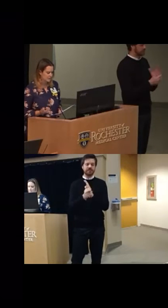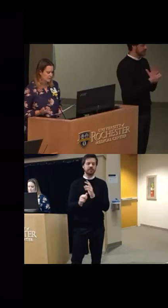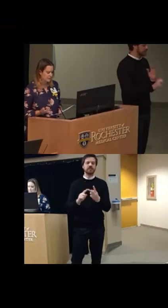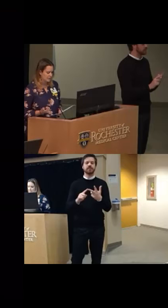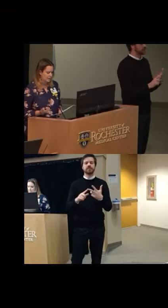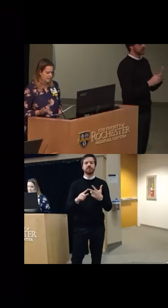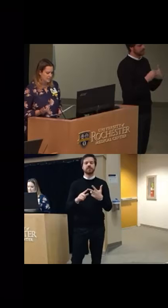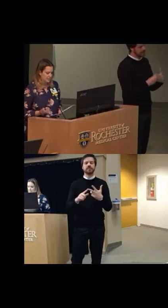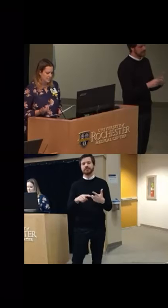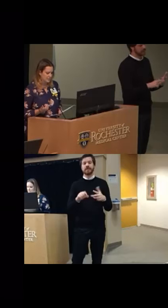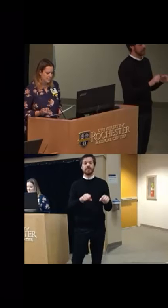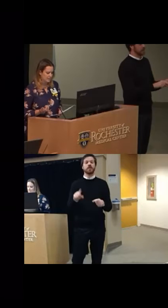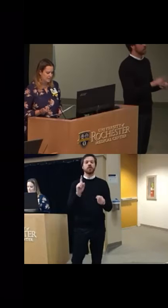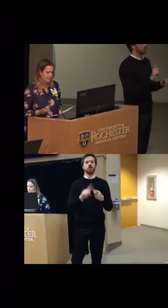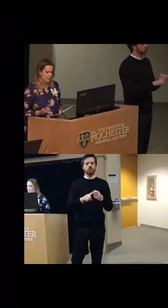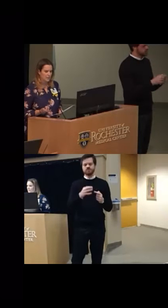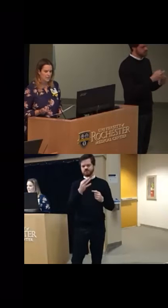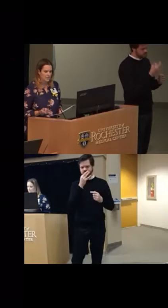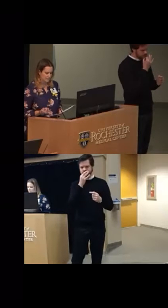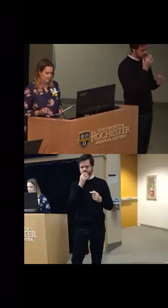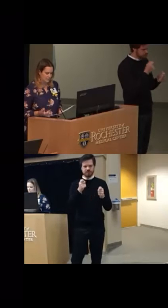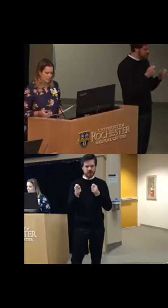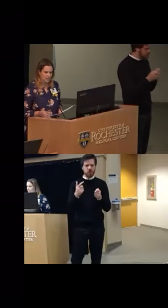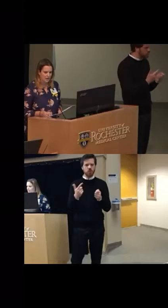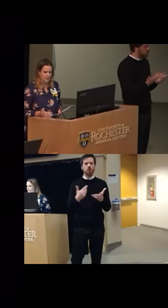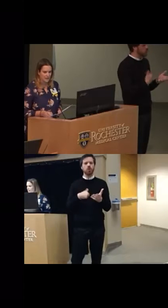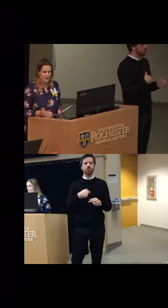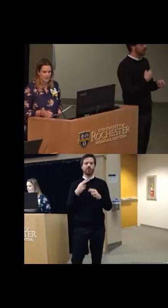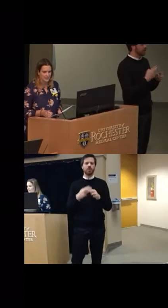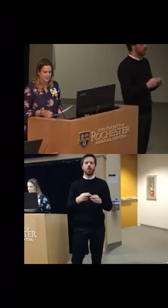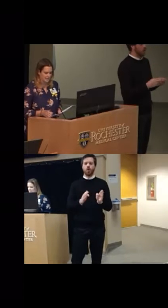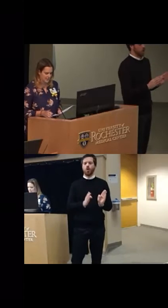flexibility and the ability to adeptly manage what we like to refer to as organized chaos on a daily